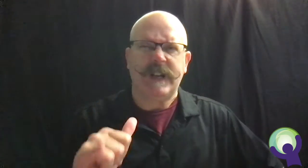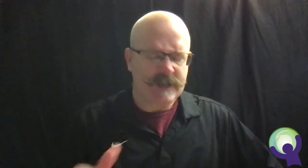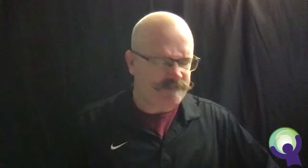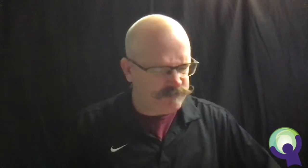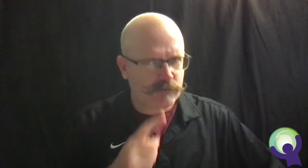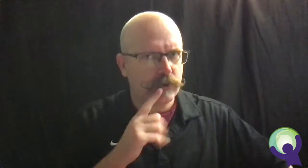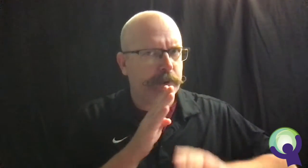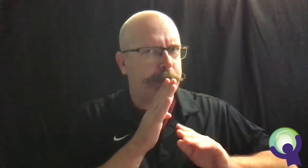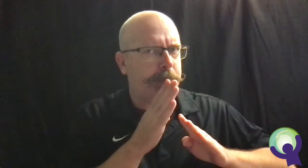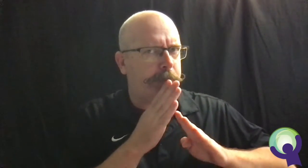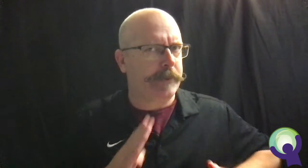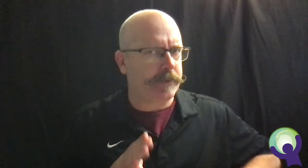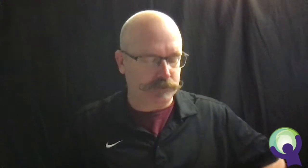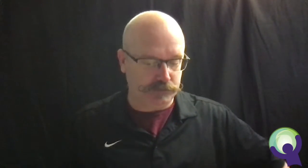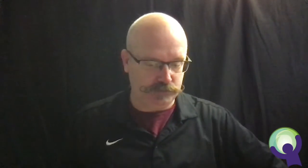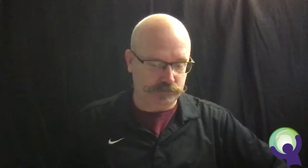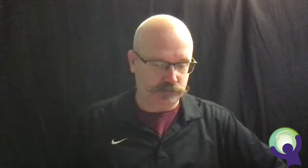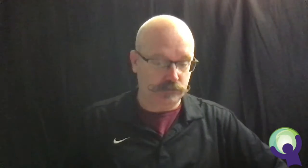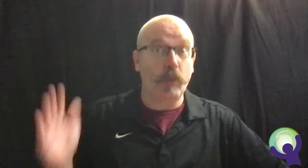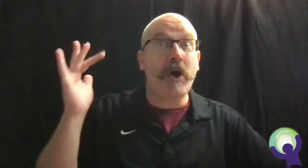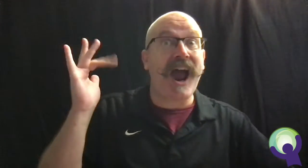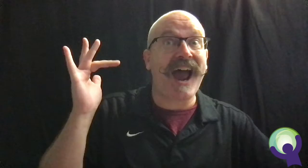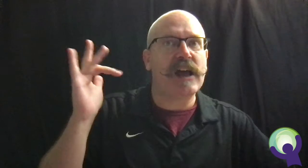But he doesn't whisper too loud.